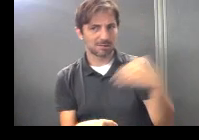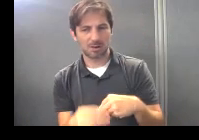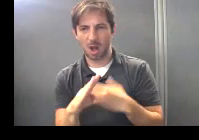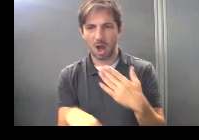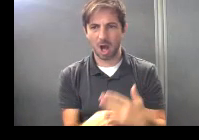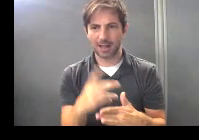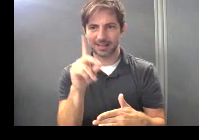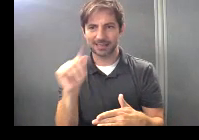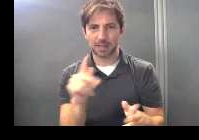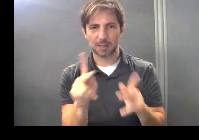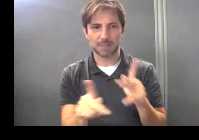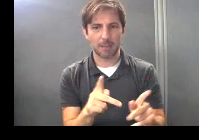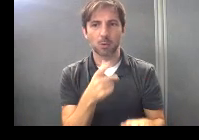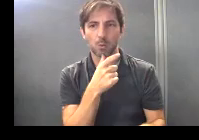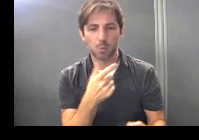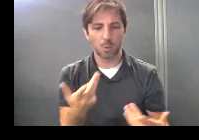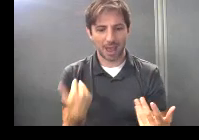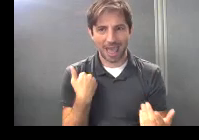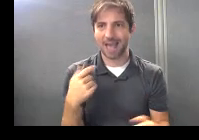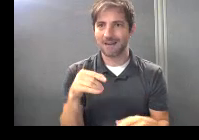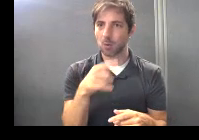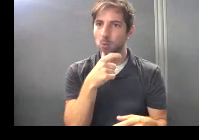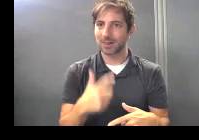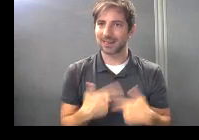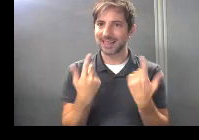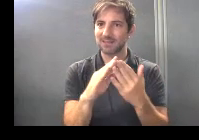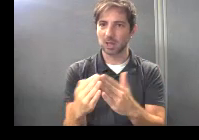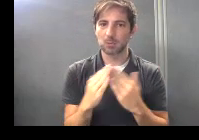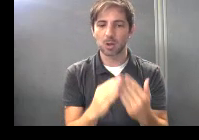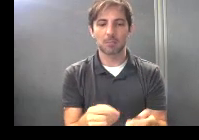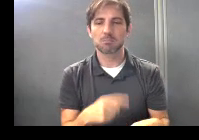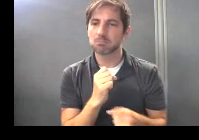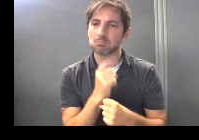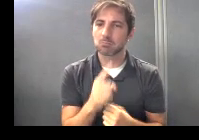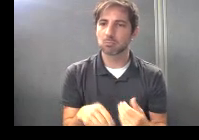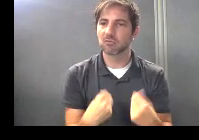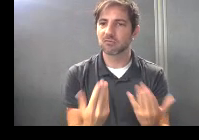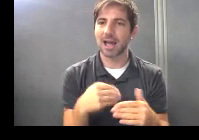YOU MIGHT NEED TO PROVIDE FOR ACCESS AND ENGAGEMENT FOR THE COMMUNITY.